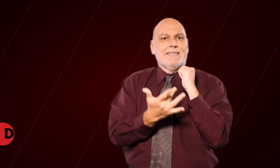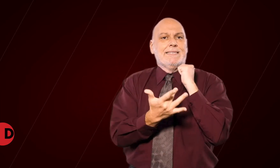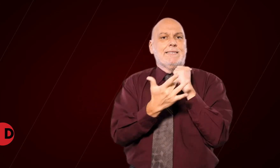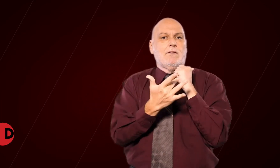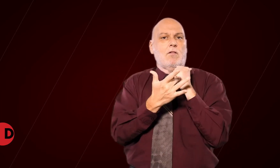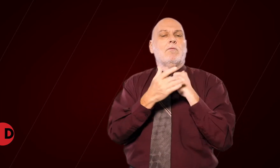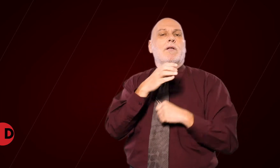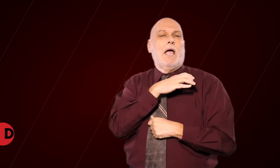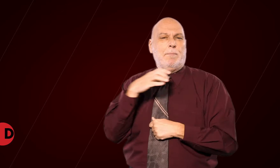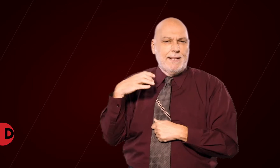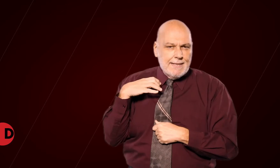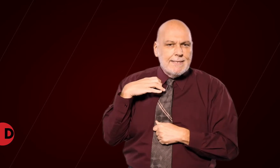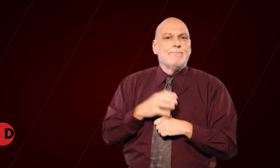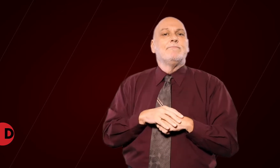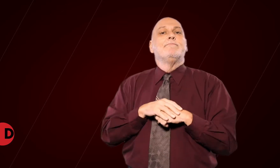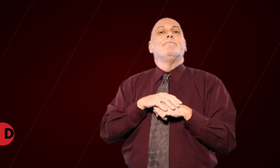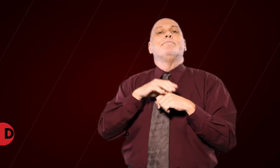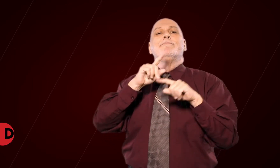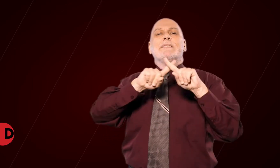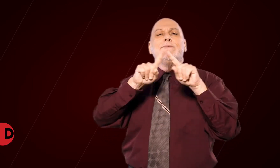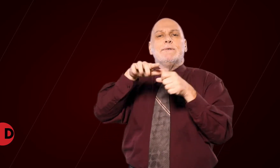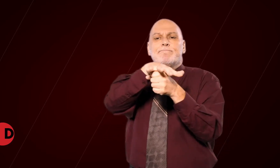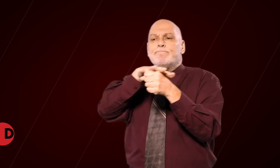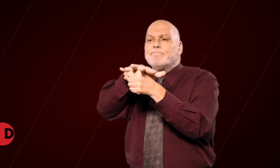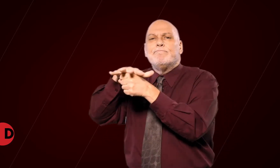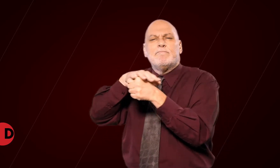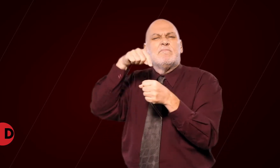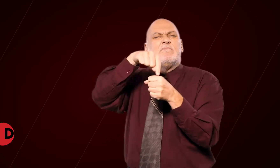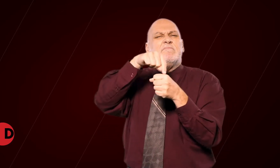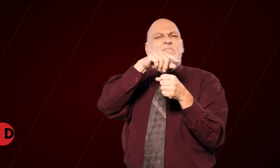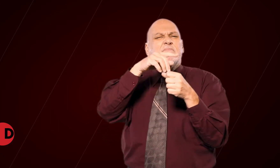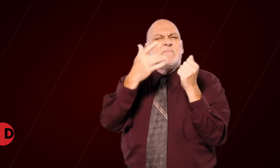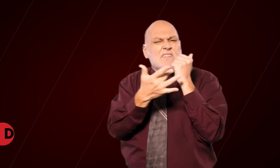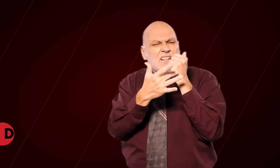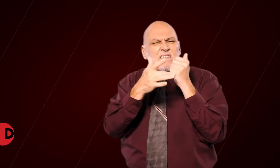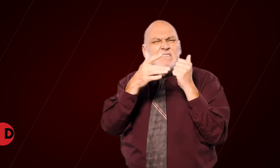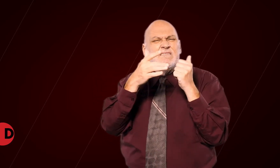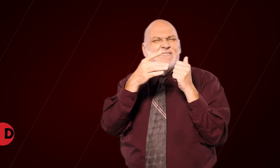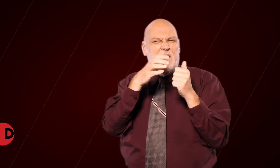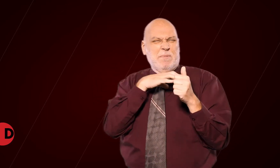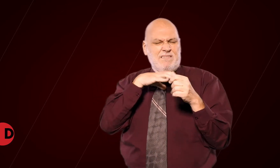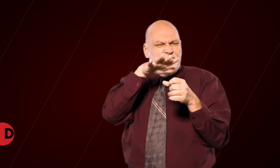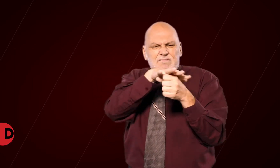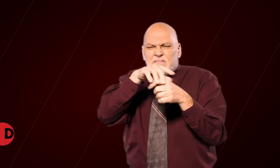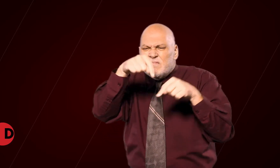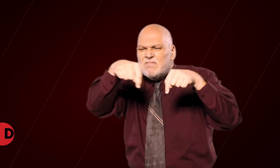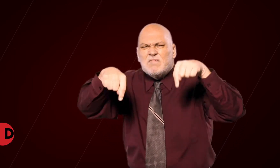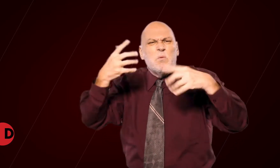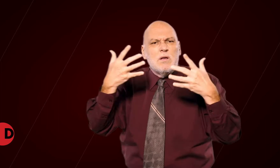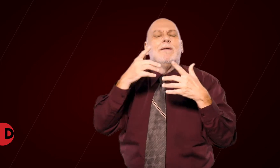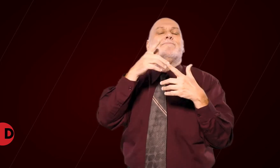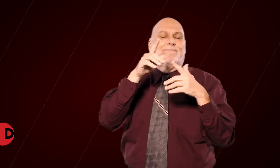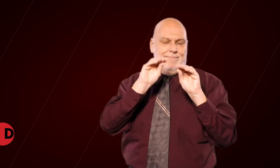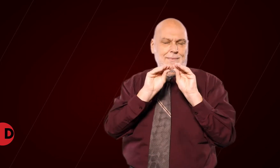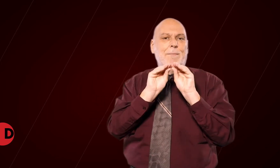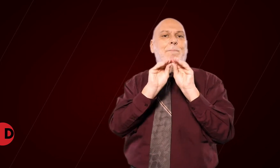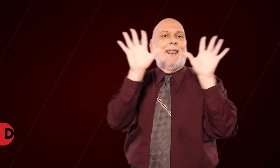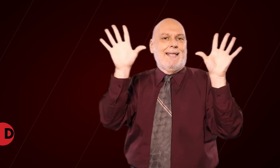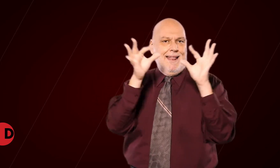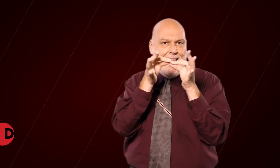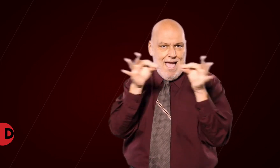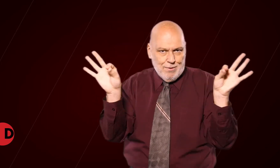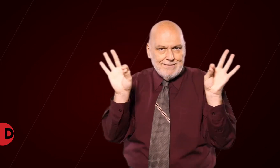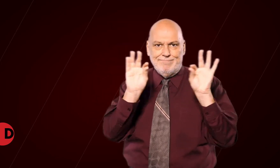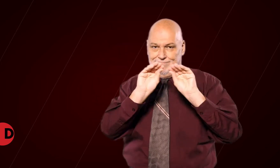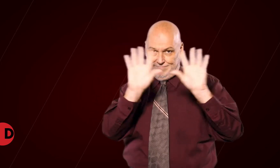committees in different areas including plain language,